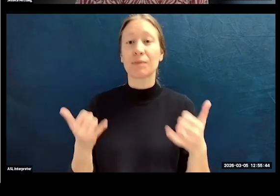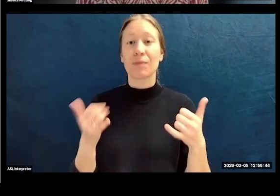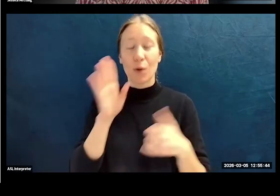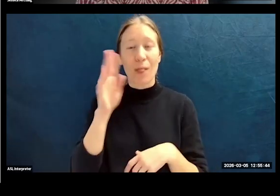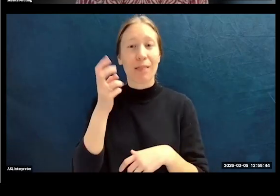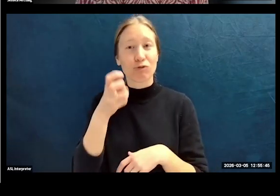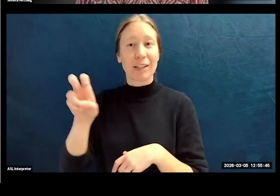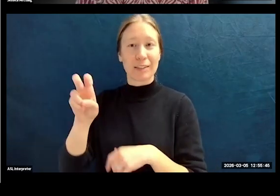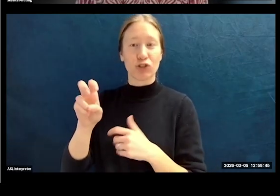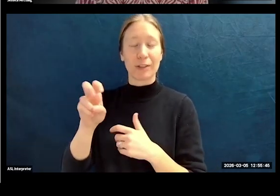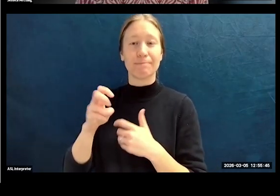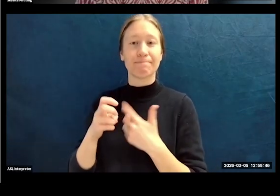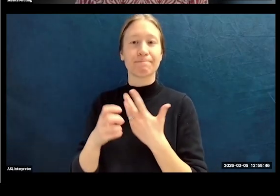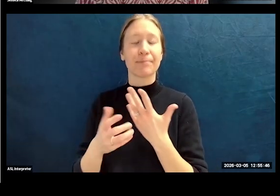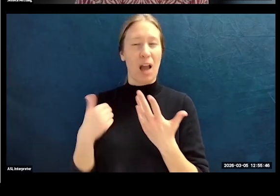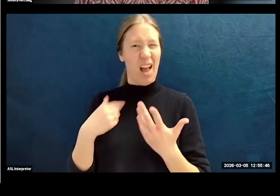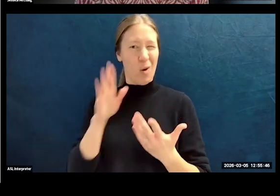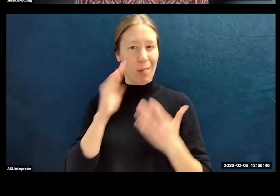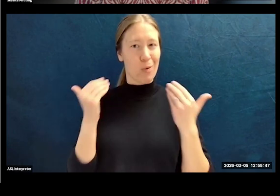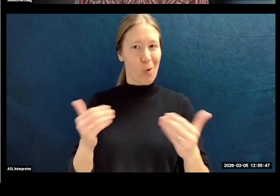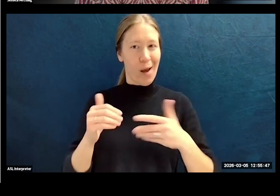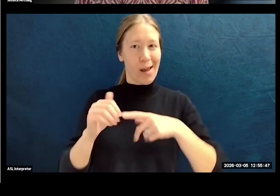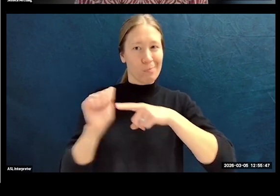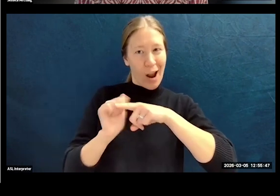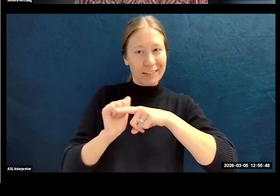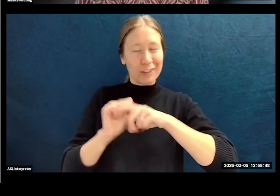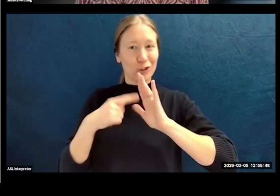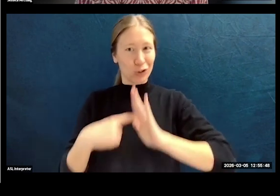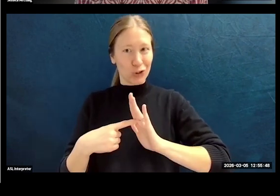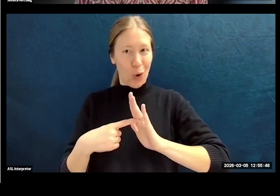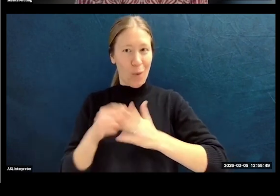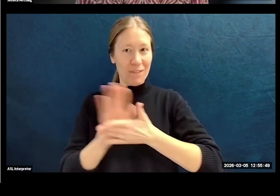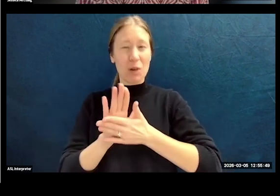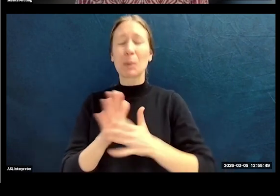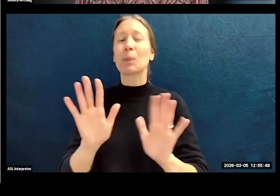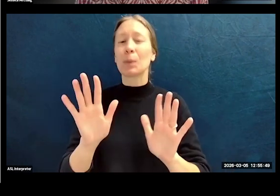a manual tagging demonstration video. So, I'd like to ask you to please adjust your volume down